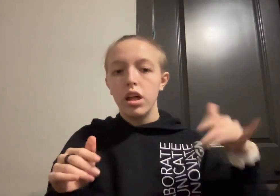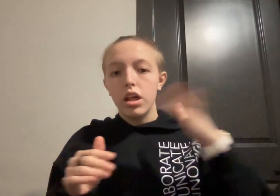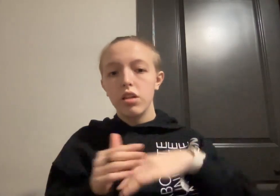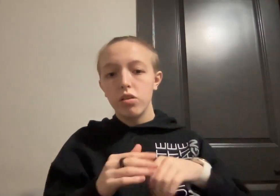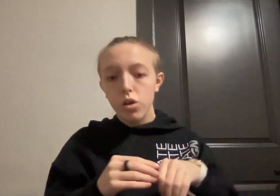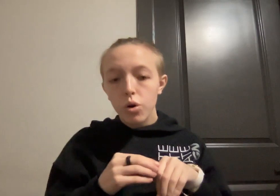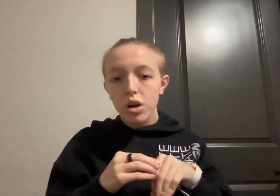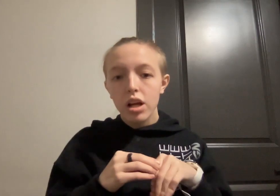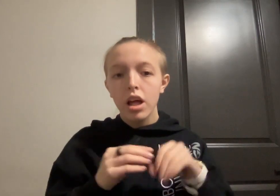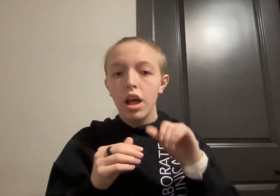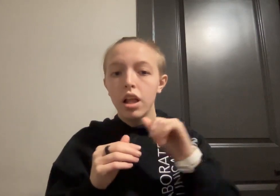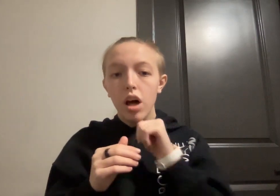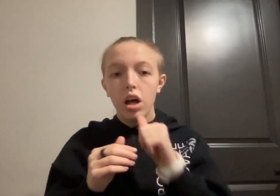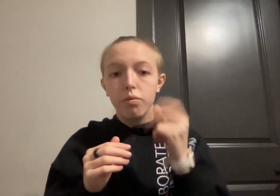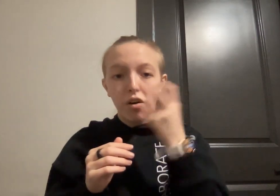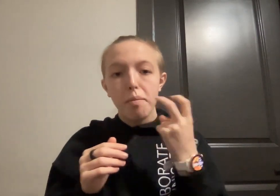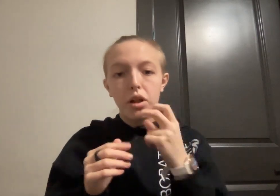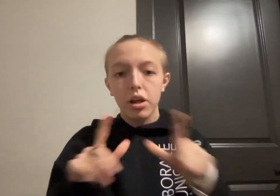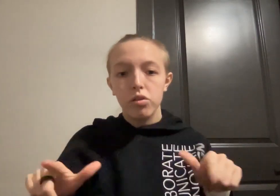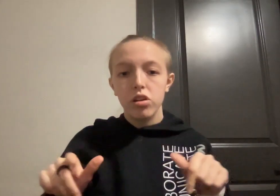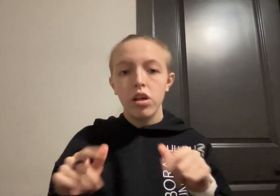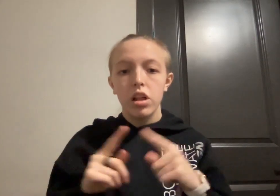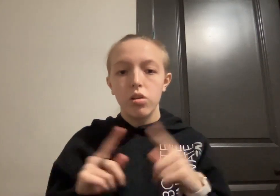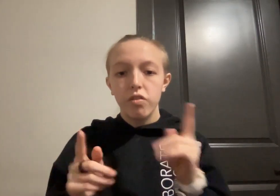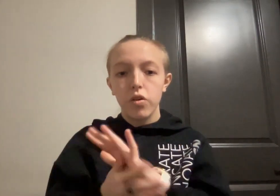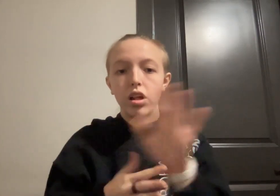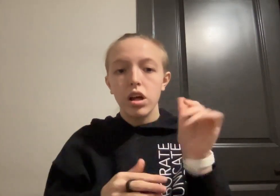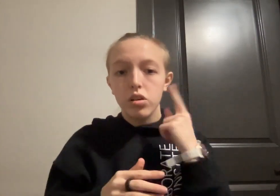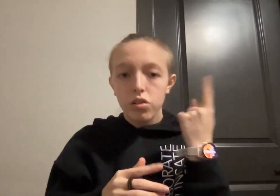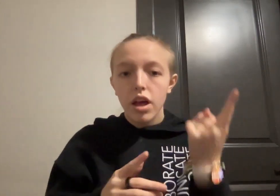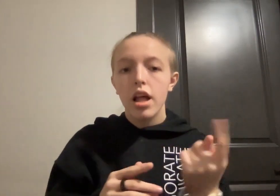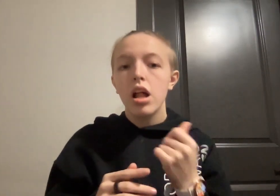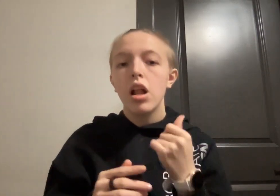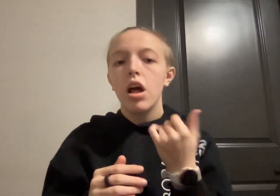including not verbal languages, to fully understand